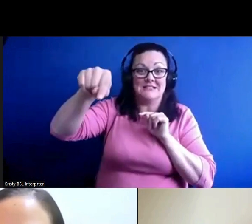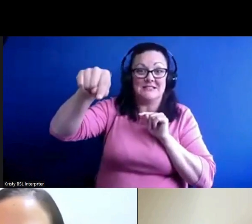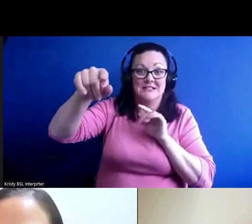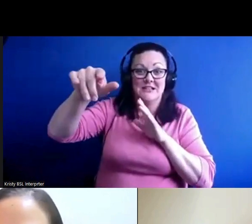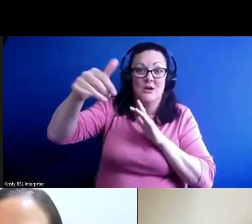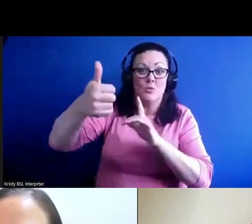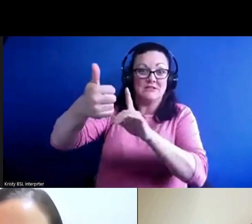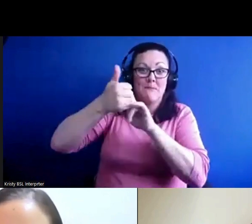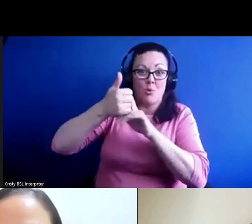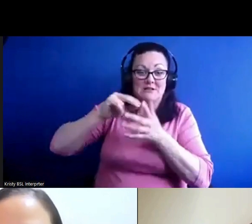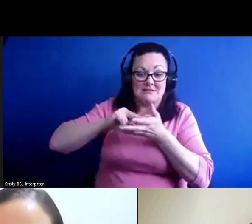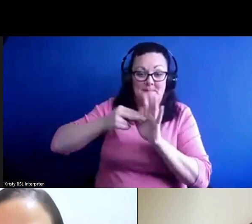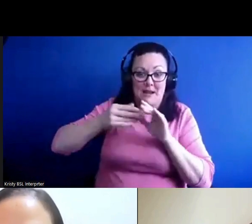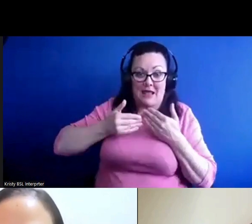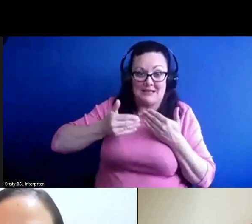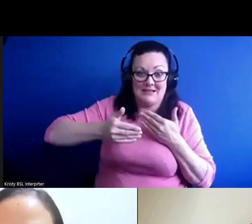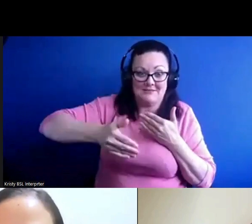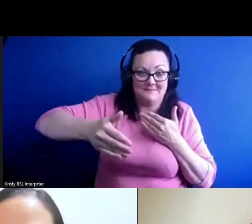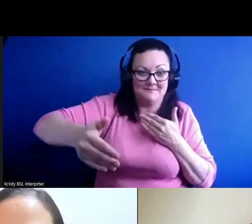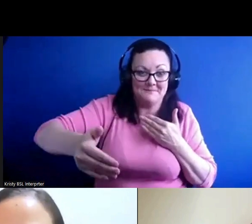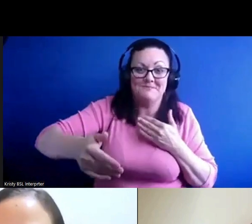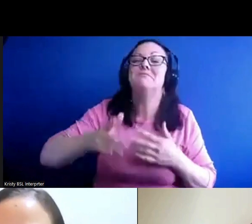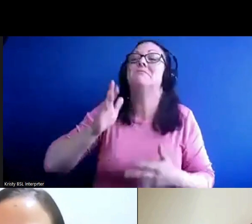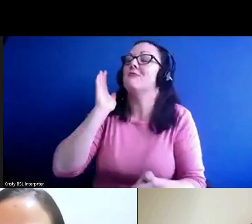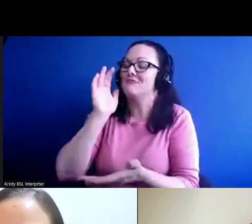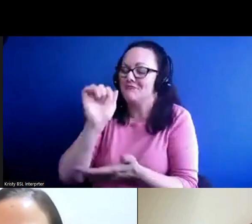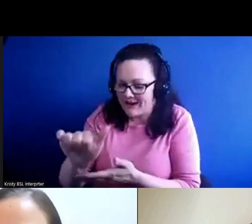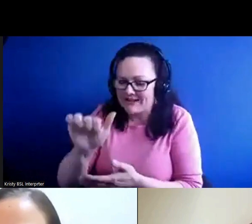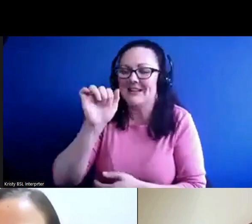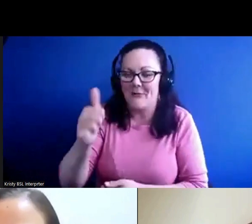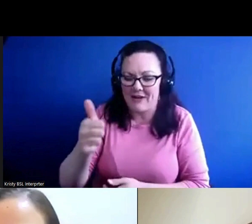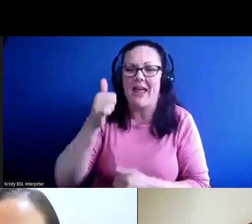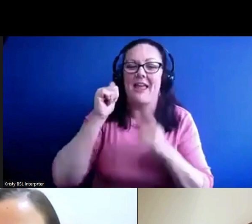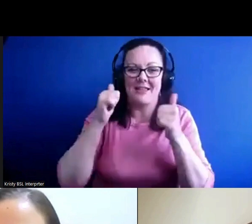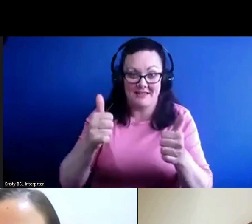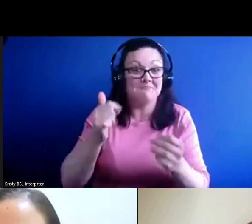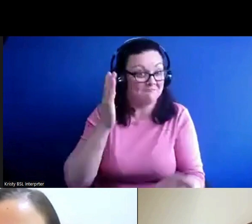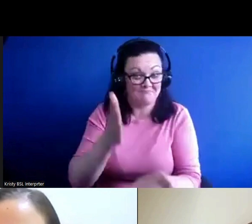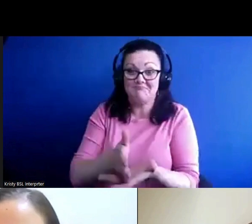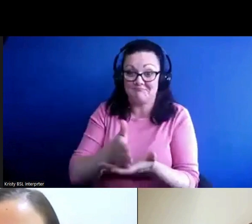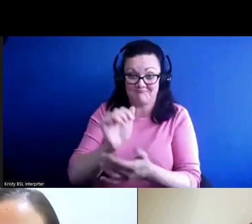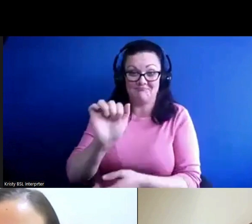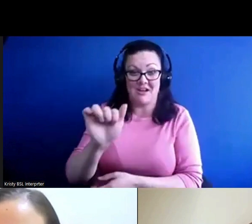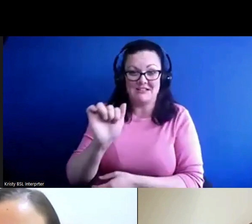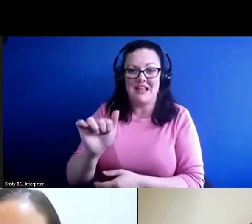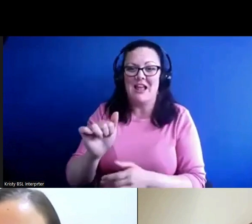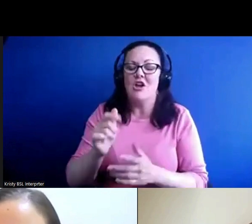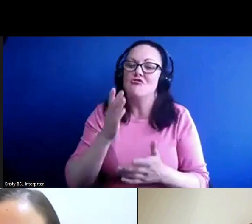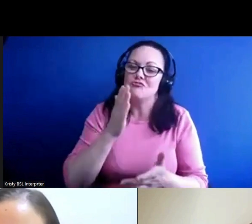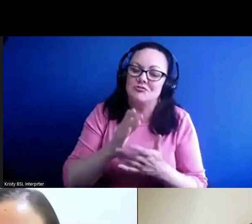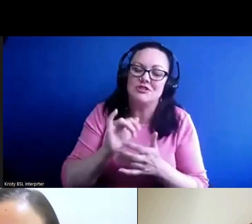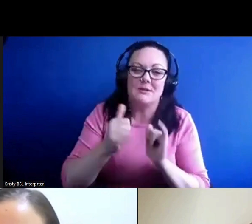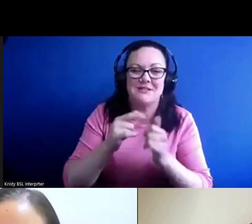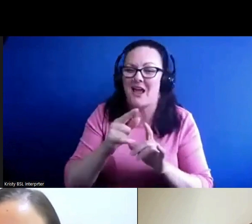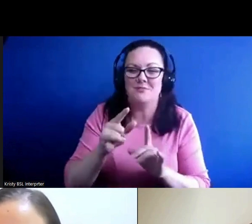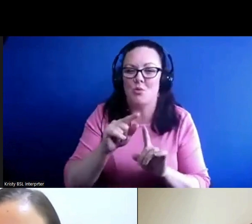: Right, right, absolutely, absolutely, and you know, a lot of times there is no way around that too, right Hannah, because